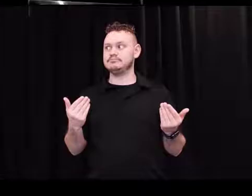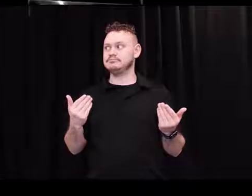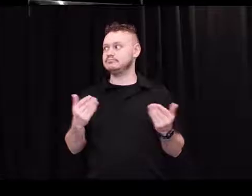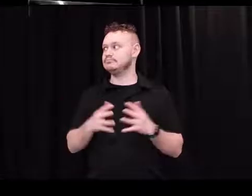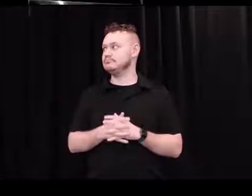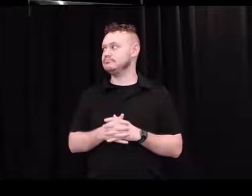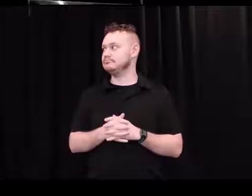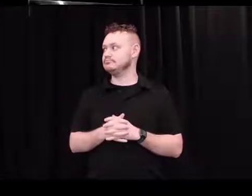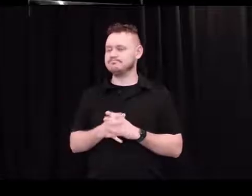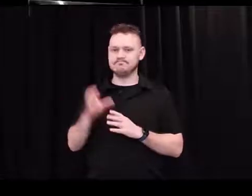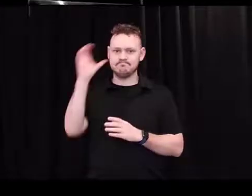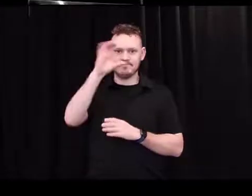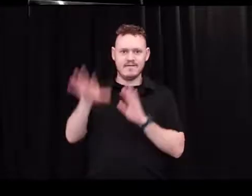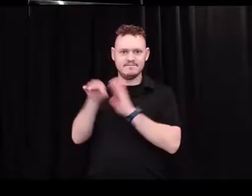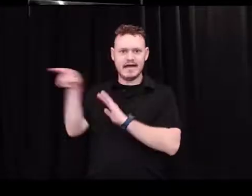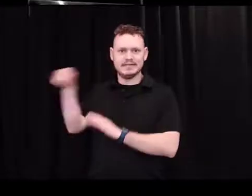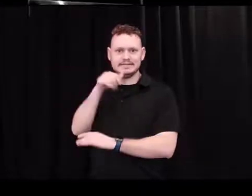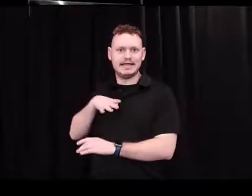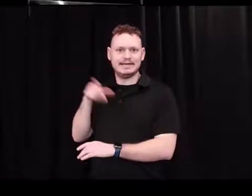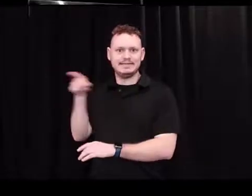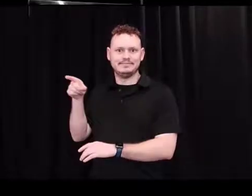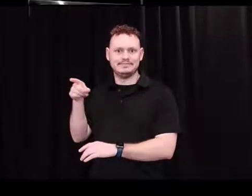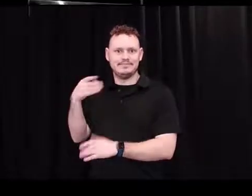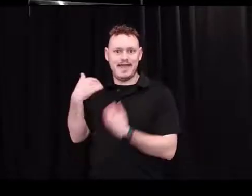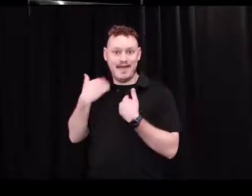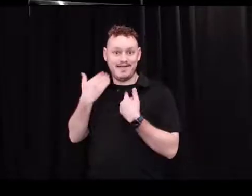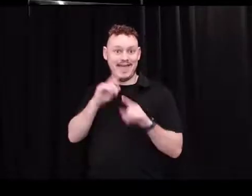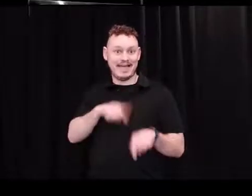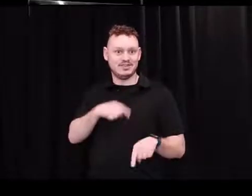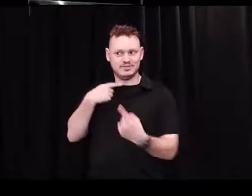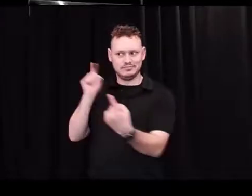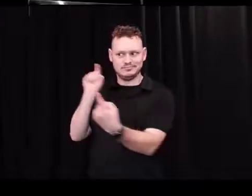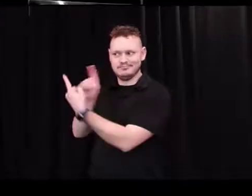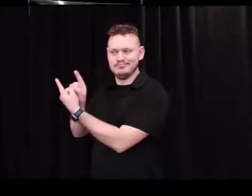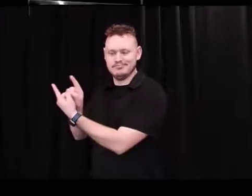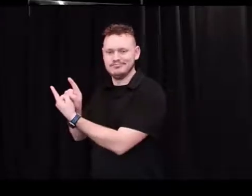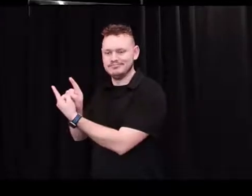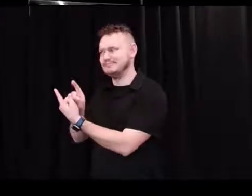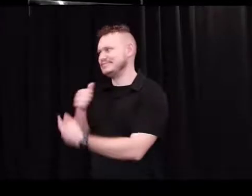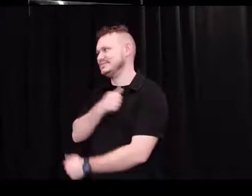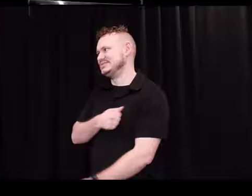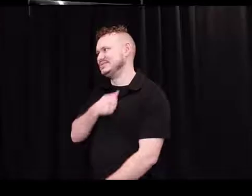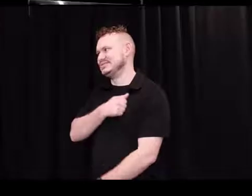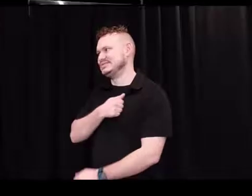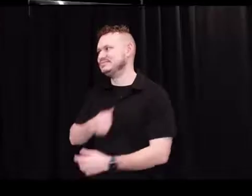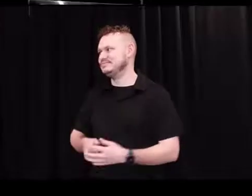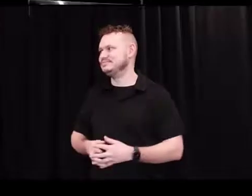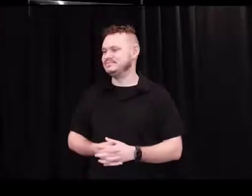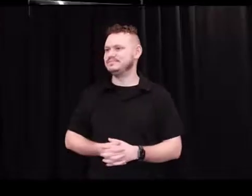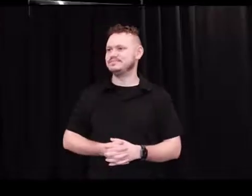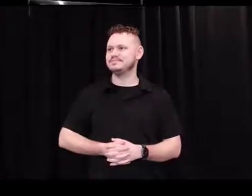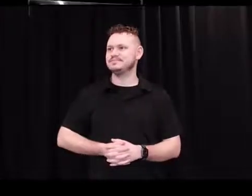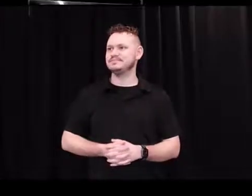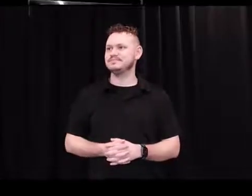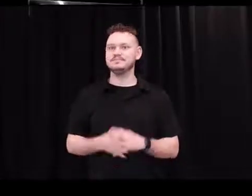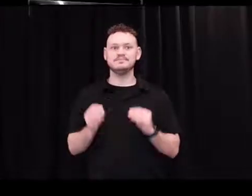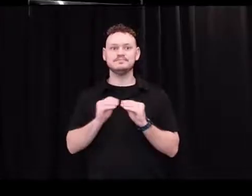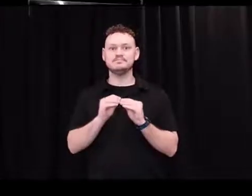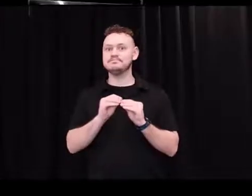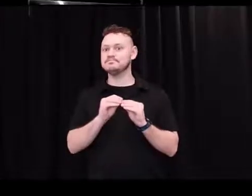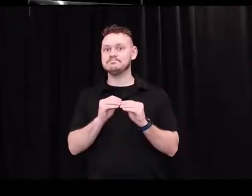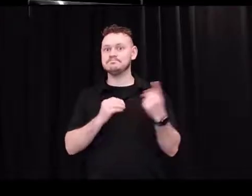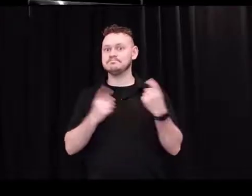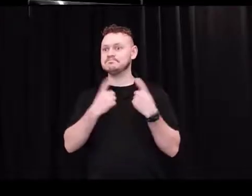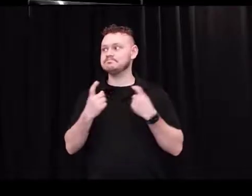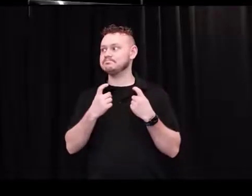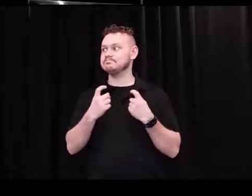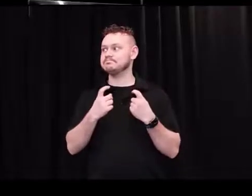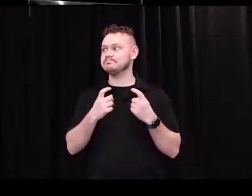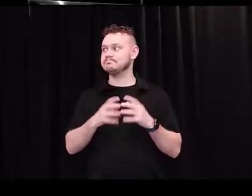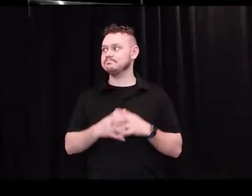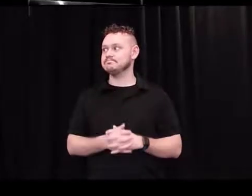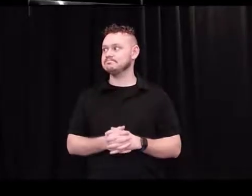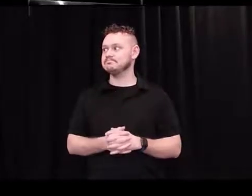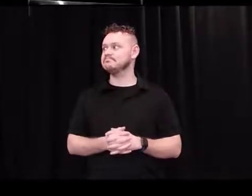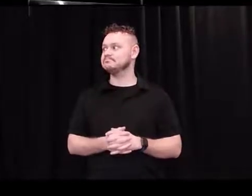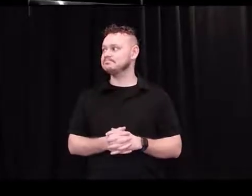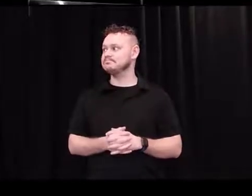find this lady. Yeah, sorry. Any other questions? [Audience Member 4] Okay so I think I have